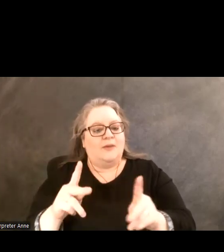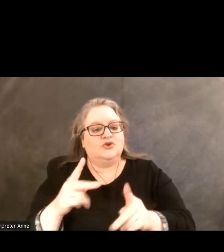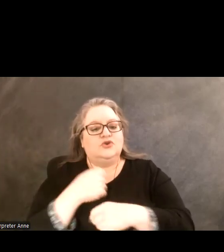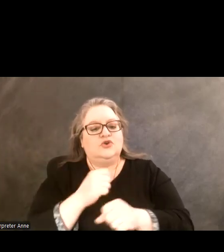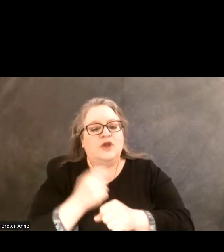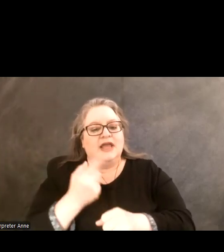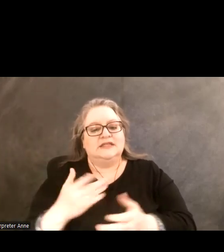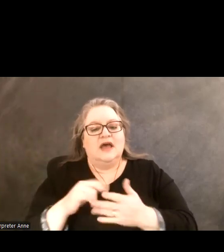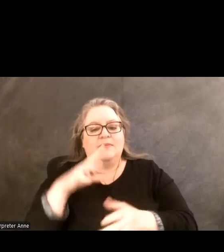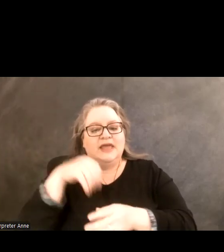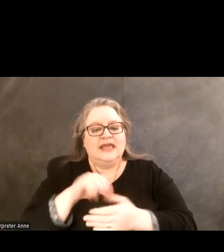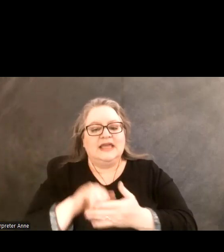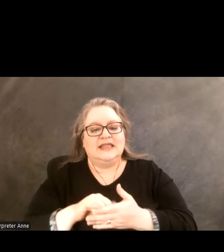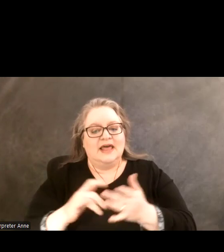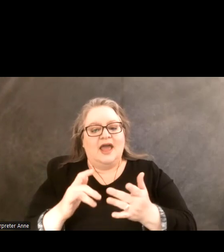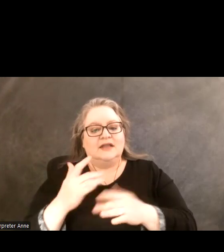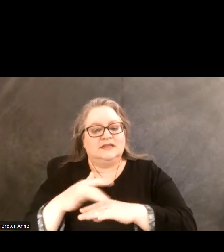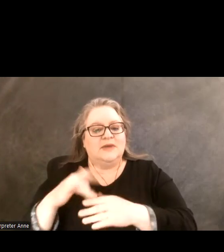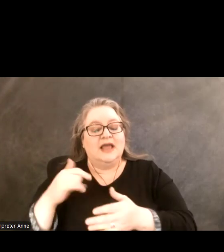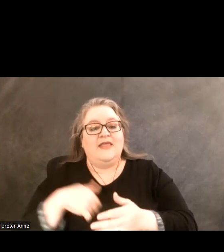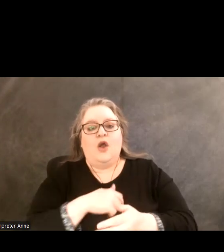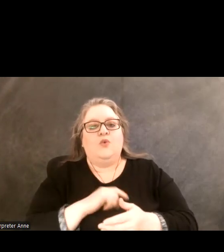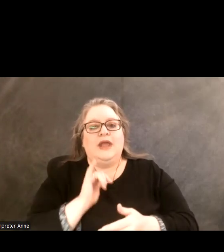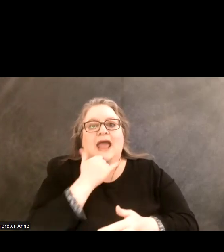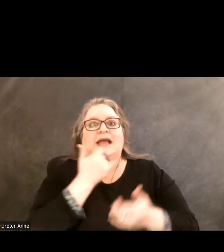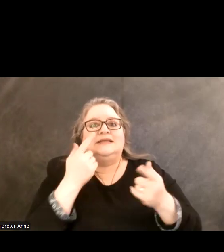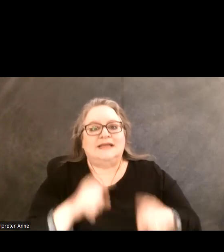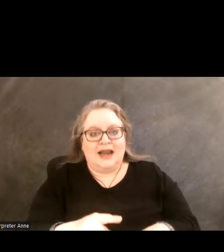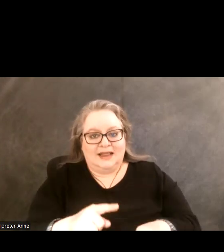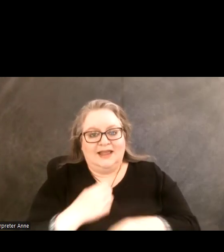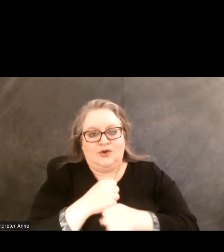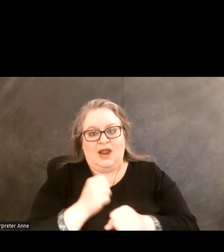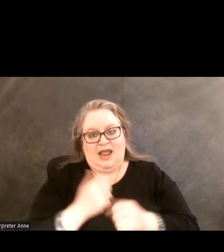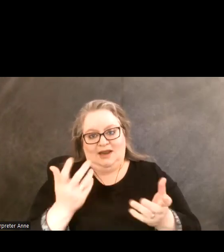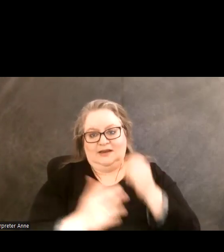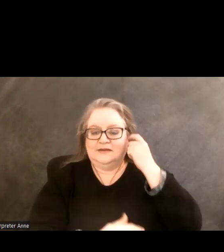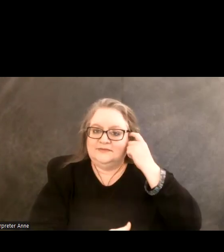in that space that we've accidentally created.